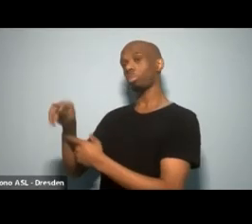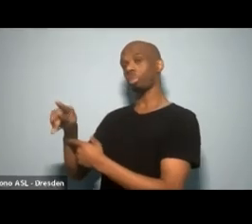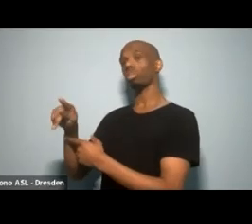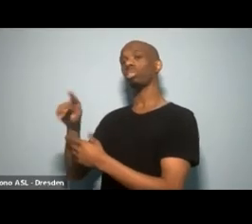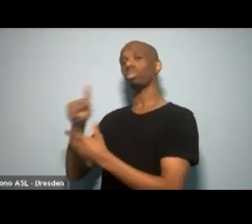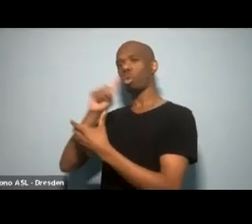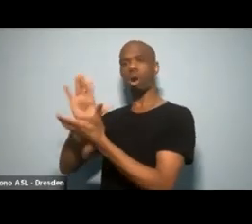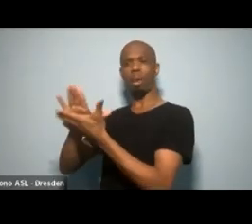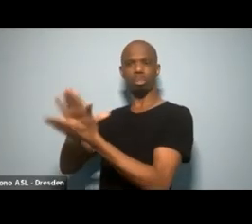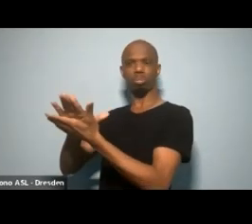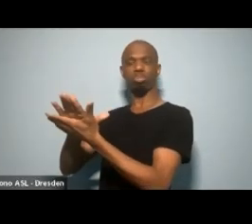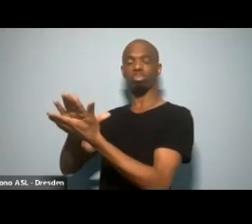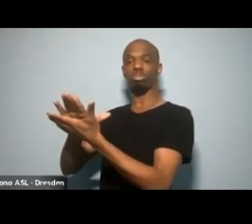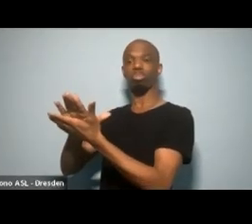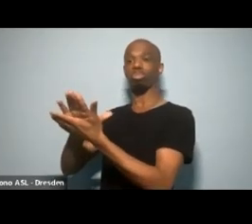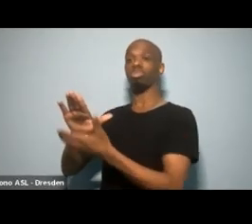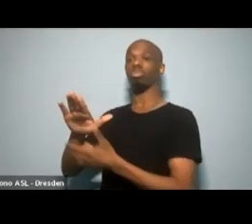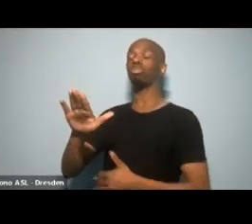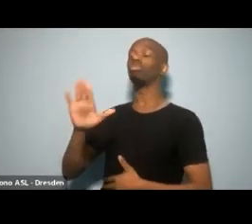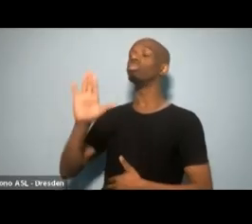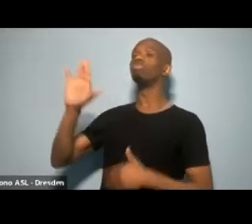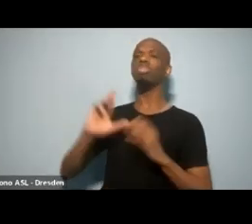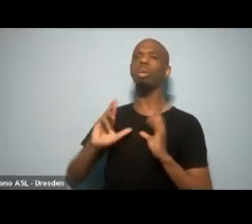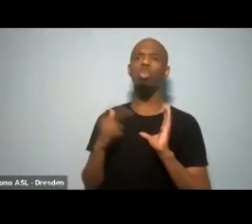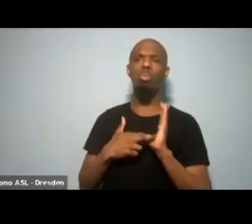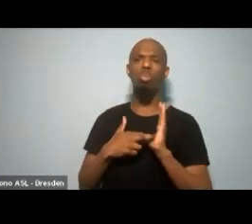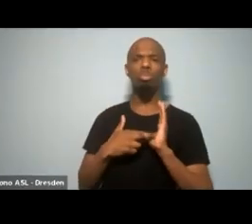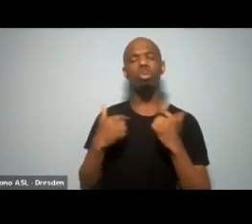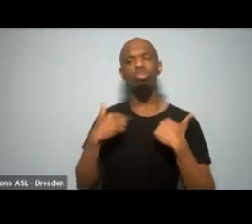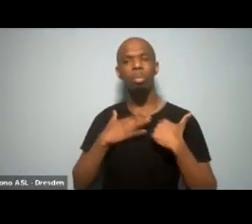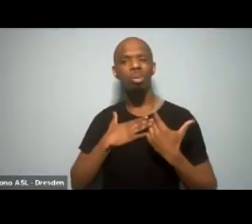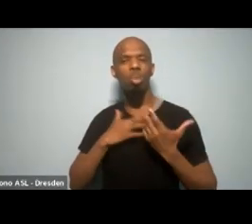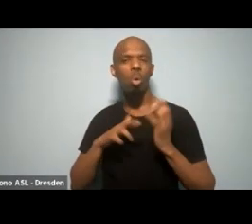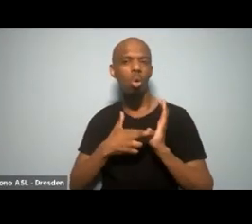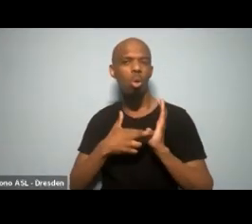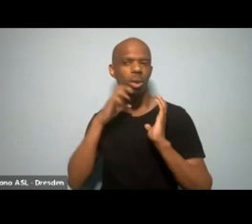As an educator, I know firsthand that he has had